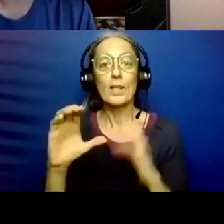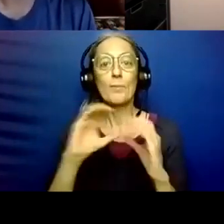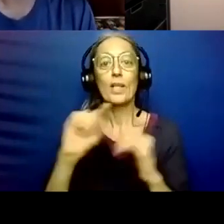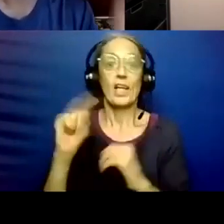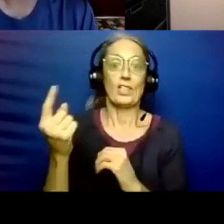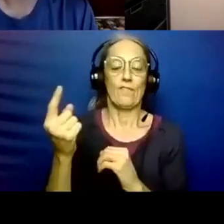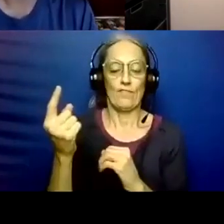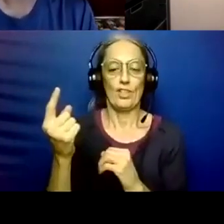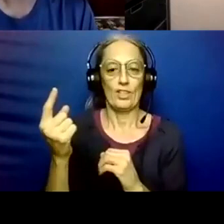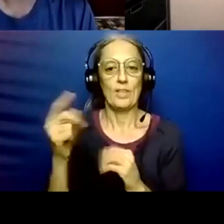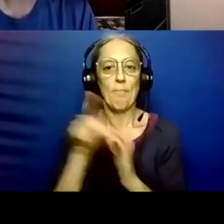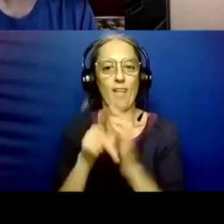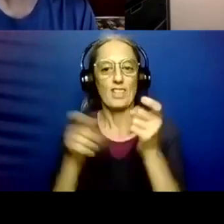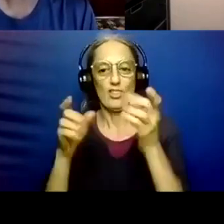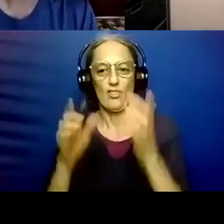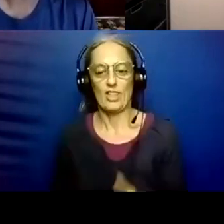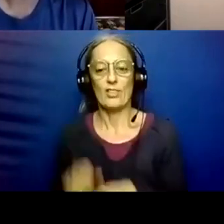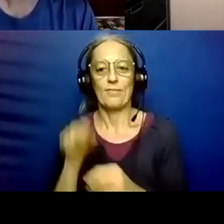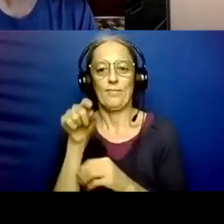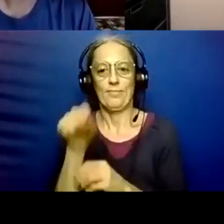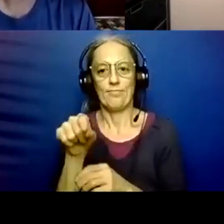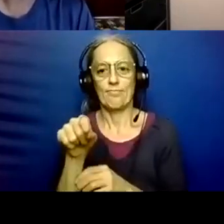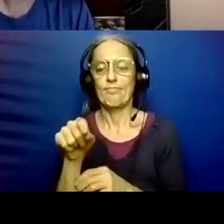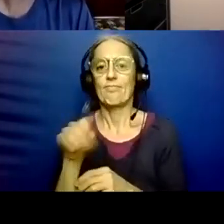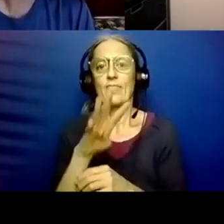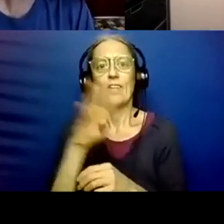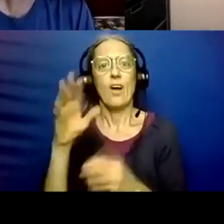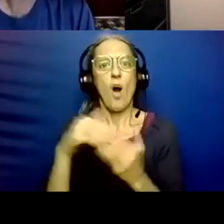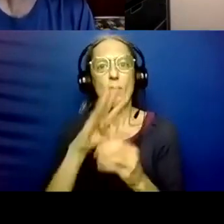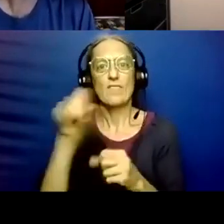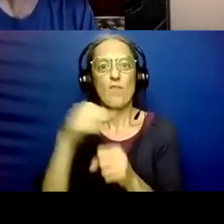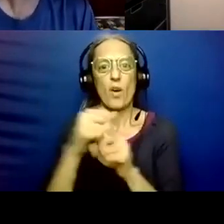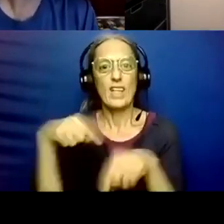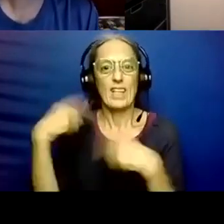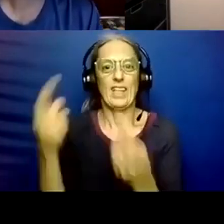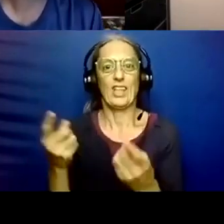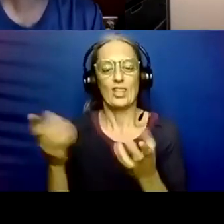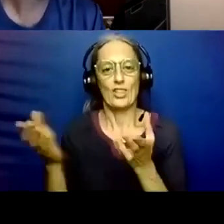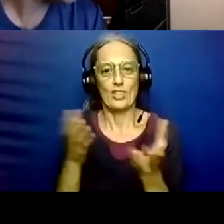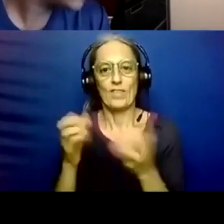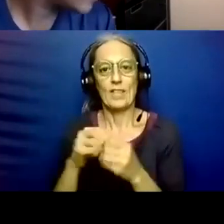Bob has had a very distinguished, nearly four-decade career in the public and non-profit sector.